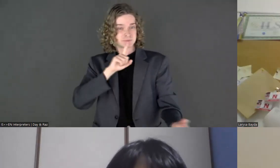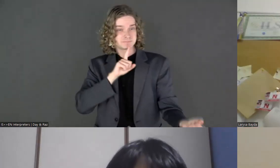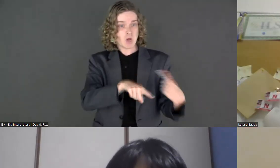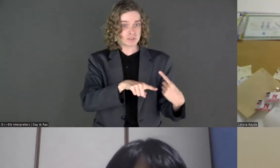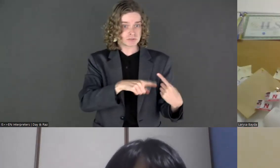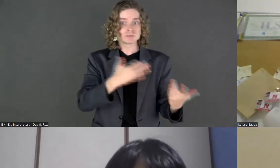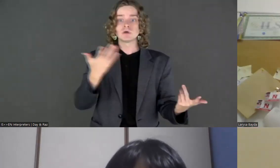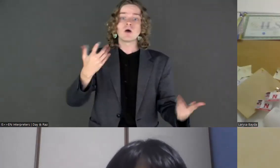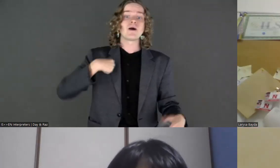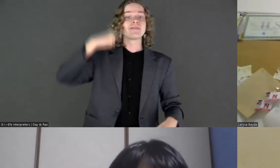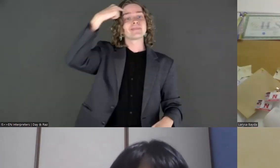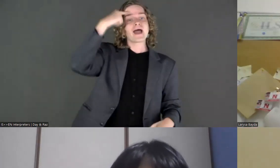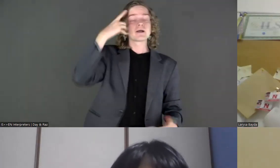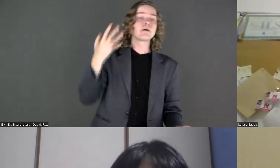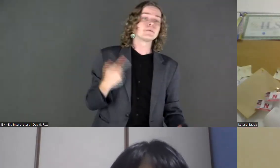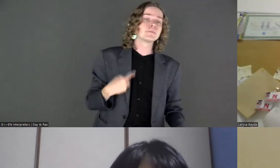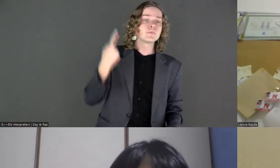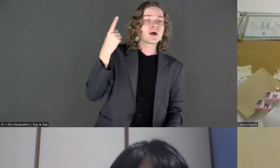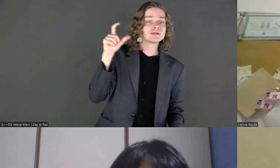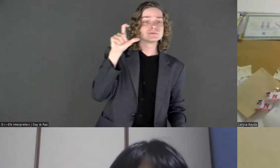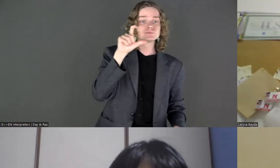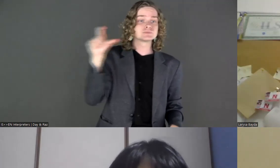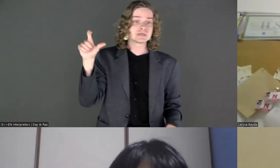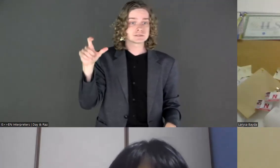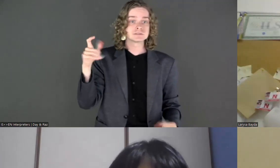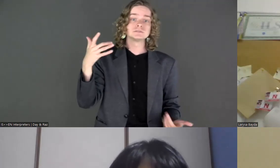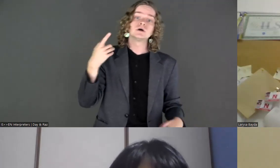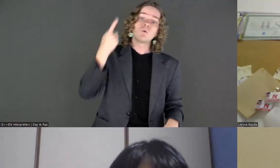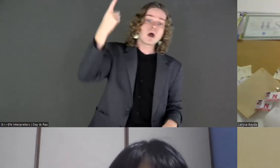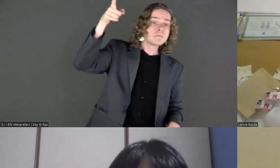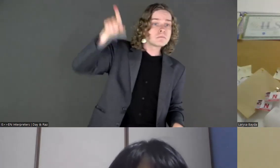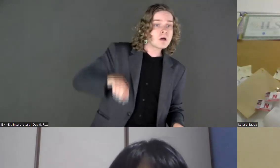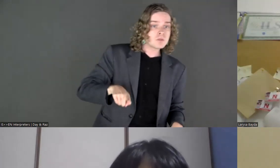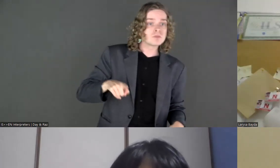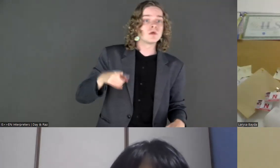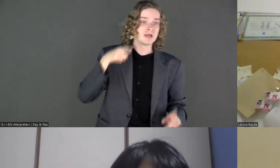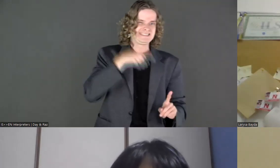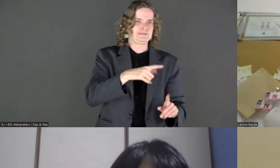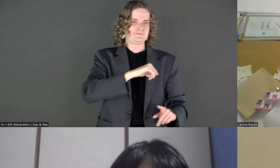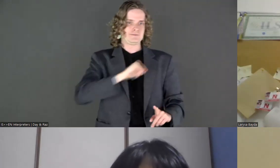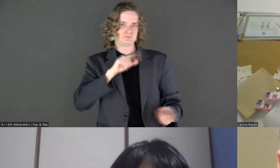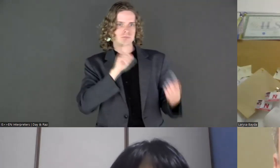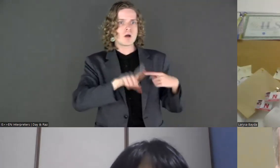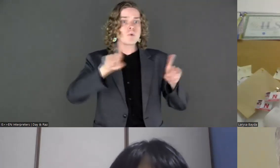which can happen in six months or a year, the situation in Ukraine is challenging, and it's